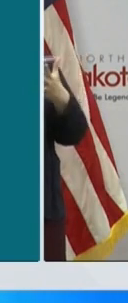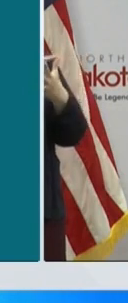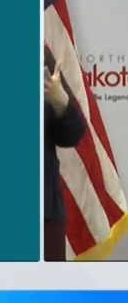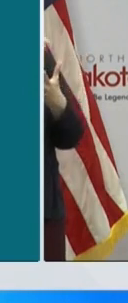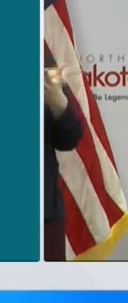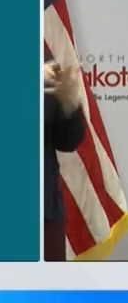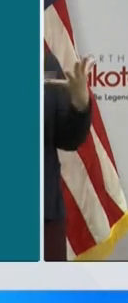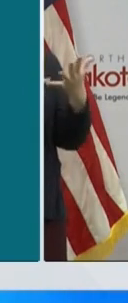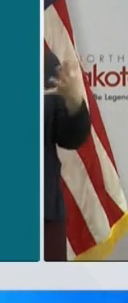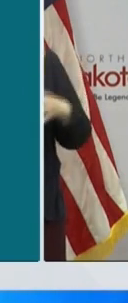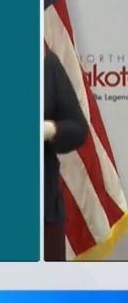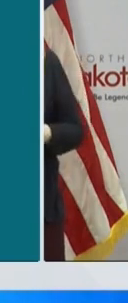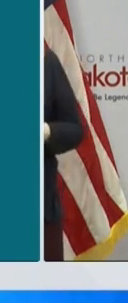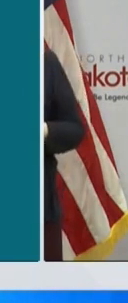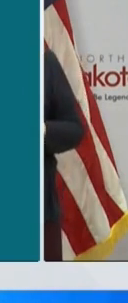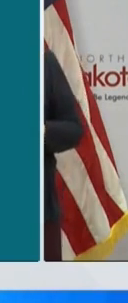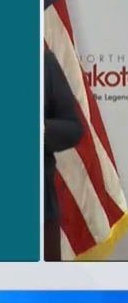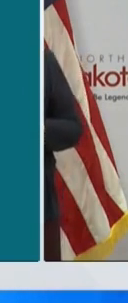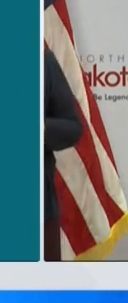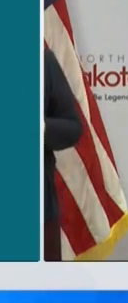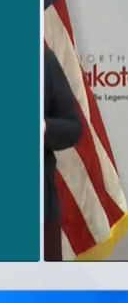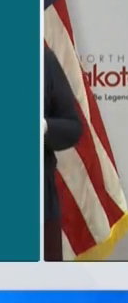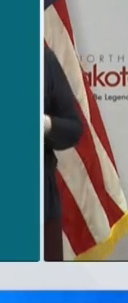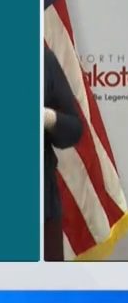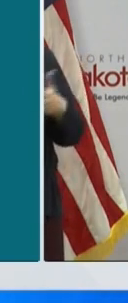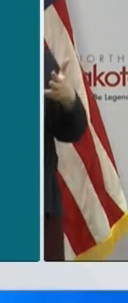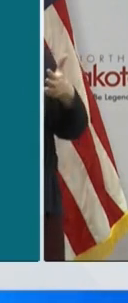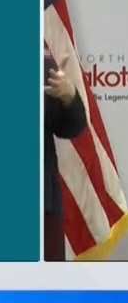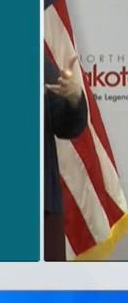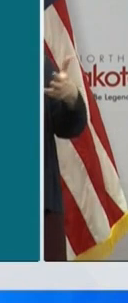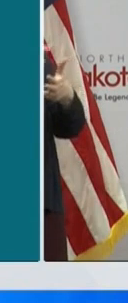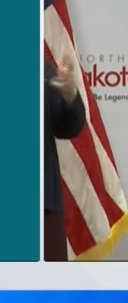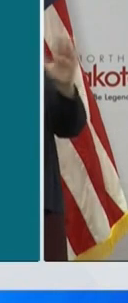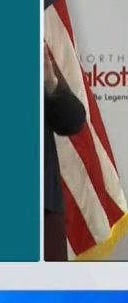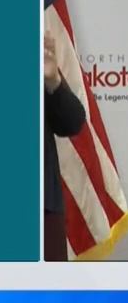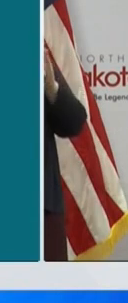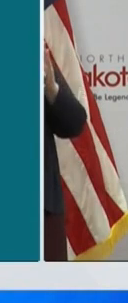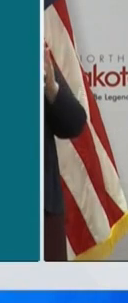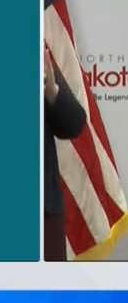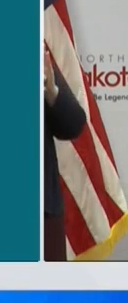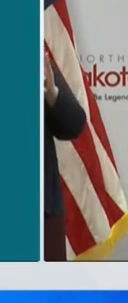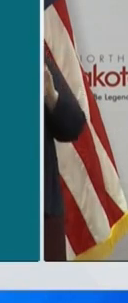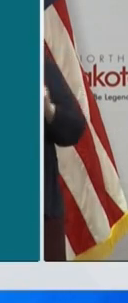MONTANA AND WEST VIRGINIA HAVE LOWER RATES THAN WE DO IN TERMS